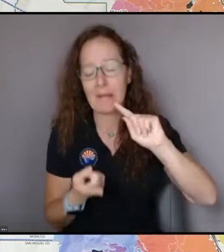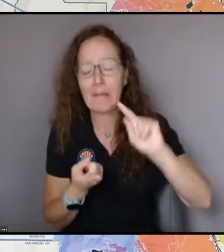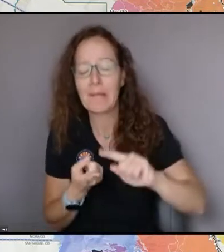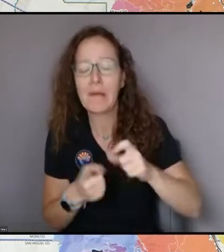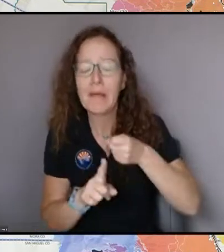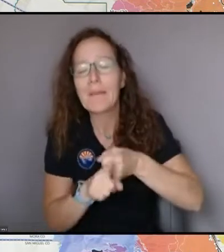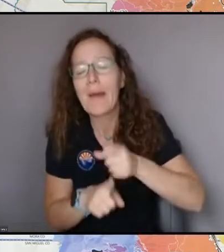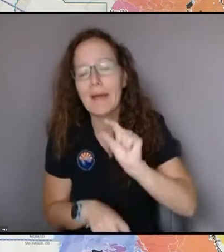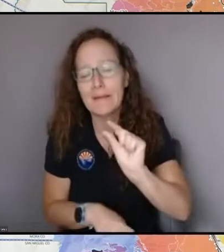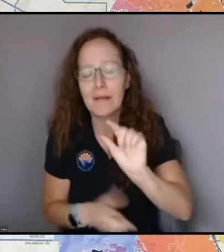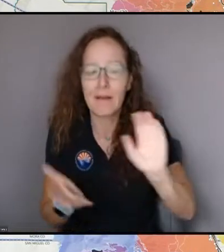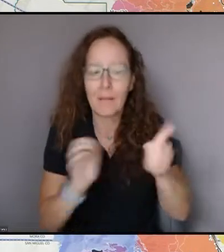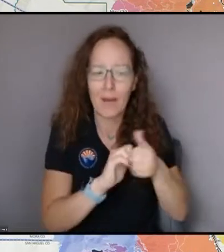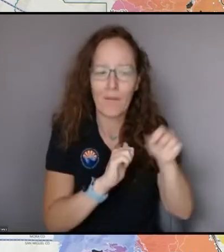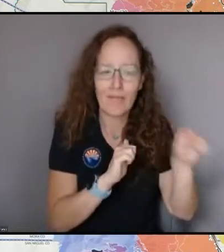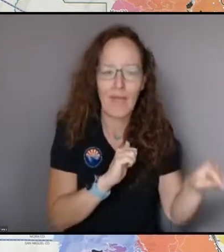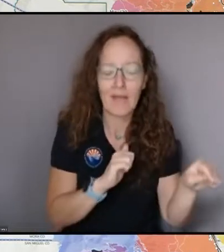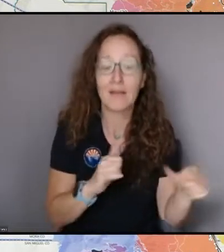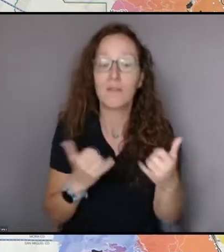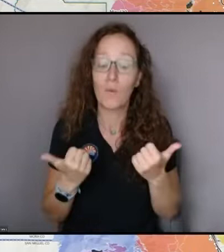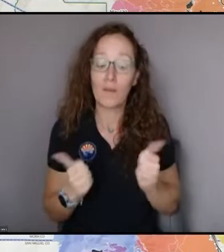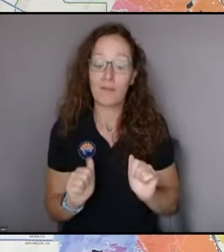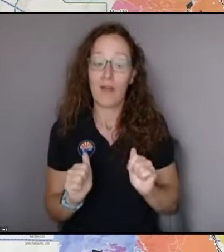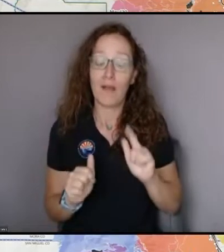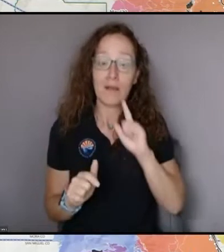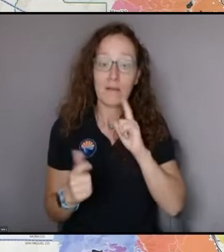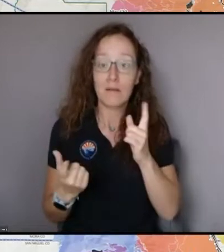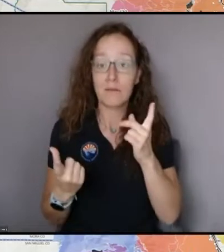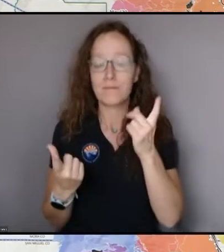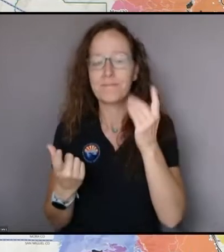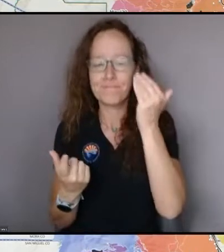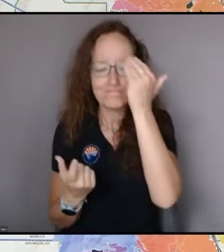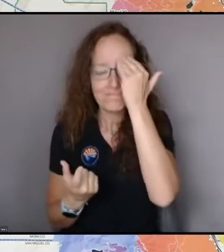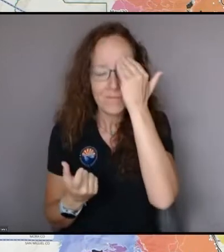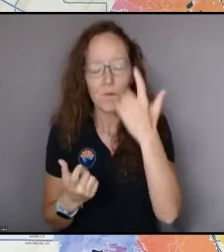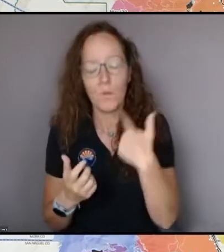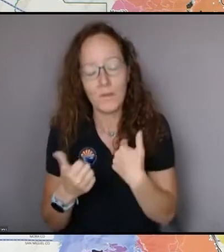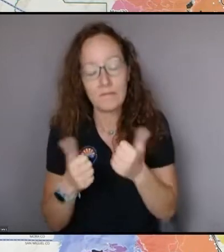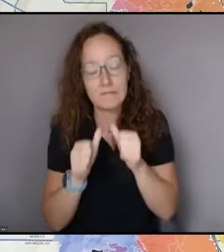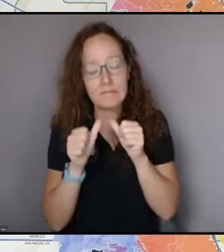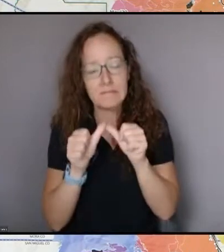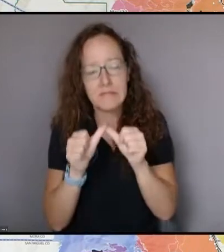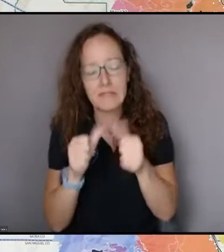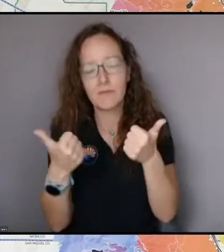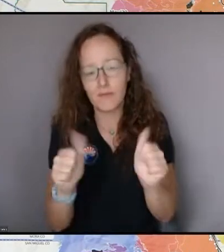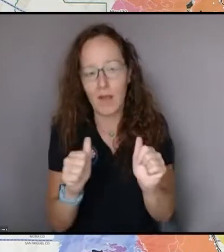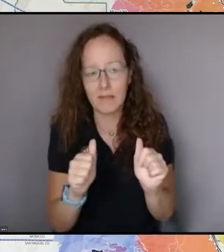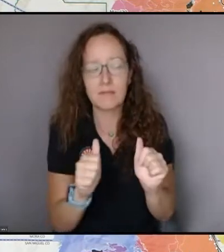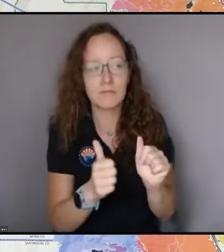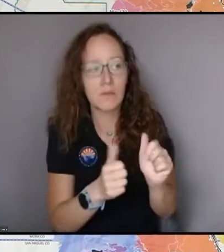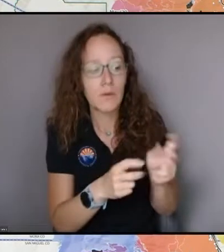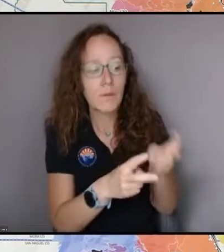we can accomplish our objectives. Alright so with that, I'm going to shift gears a little bit. So this morning